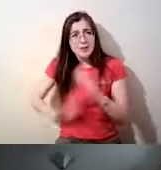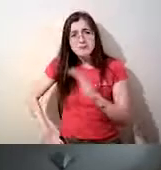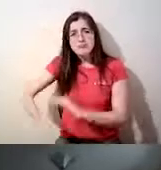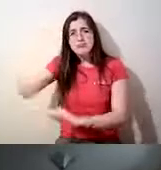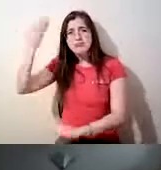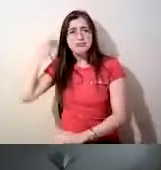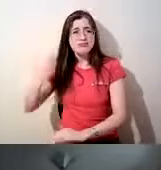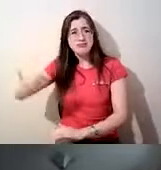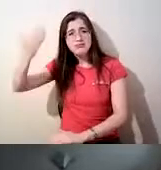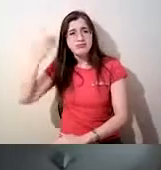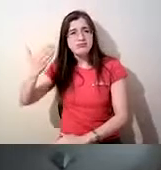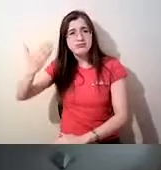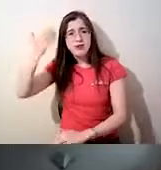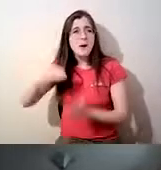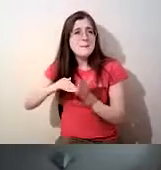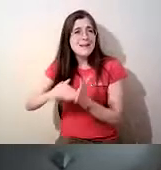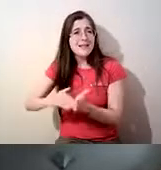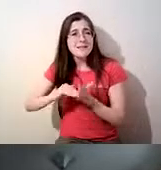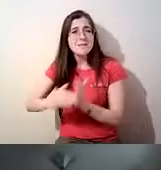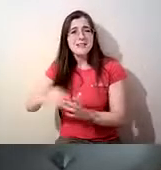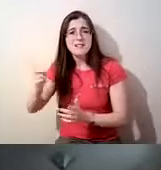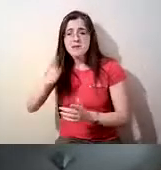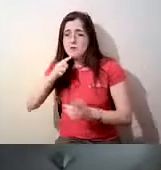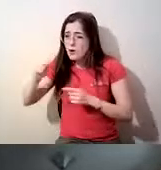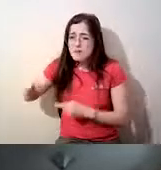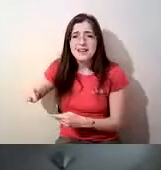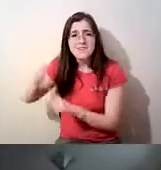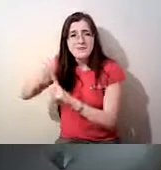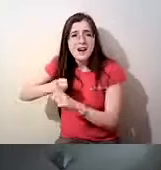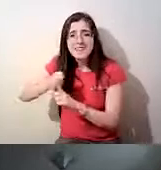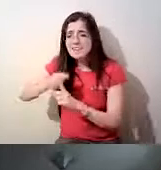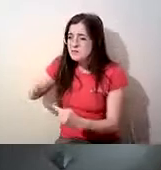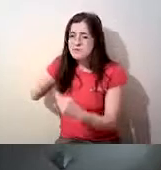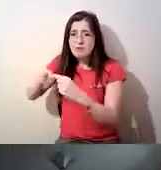and millions of people who've been fighting for hundreds of years and if there's anything that i